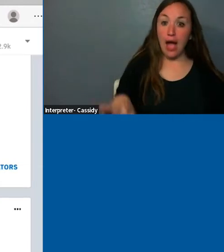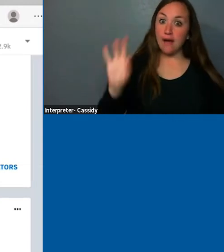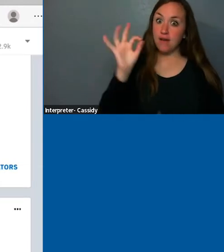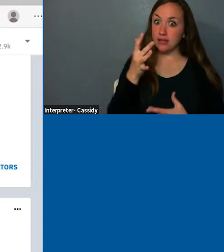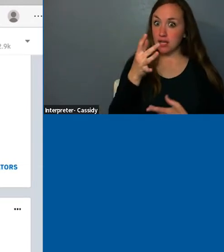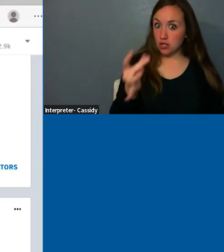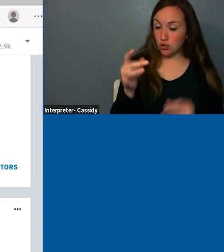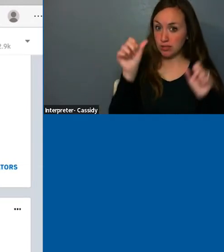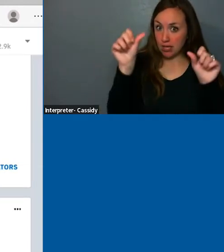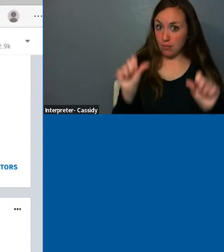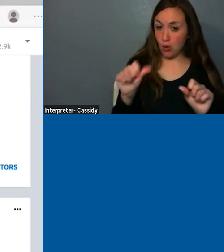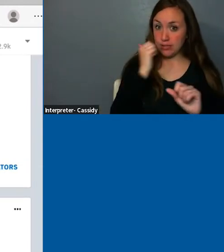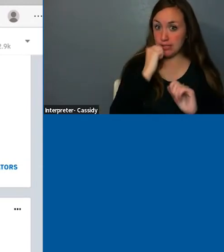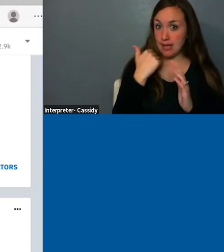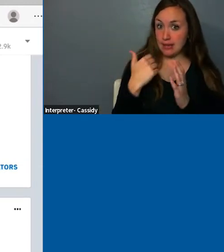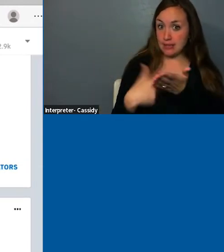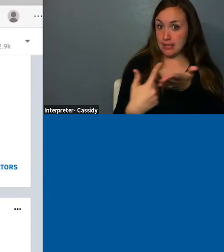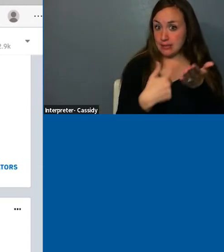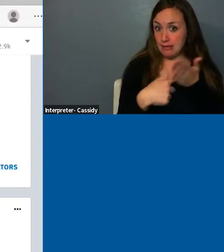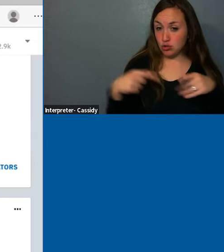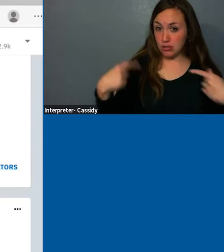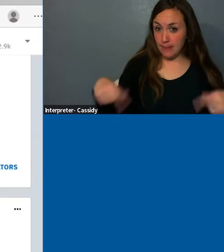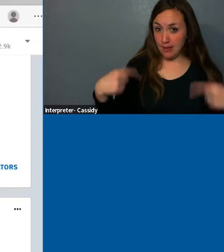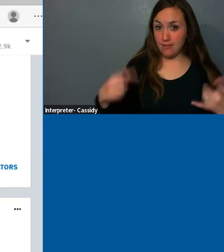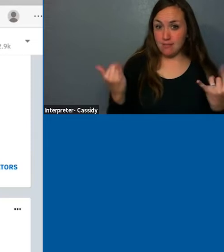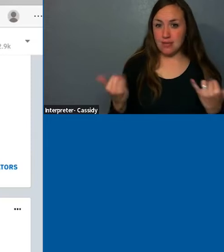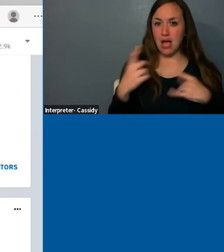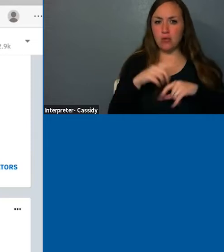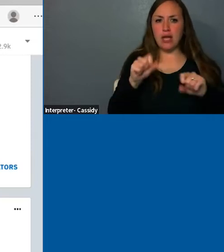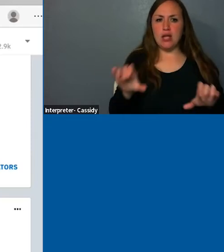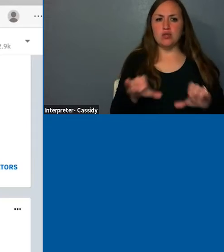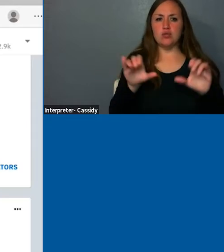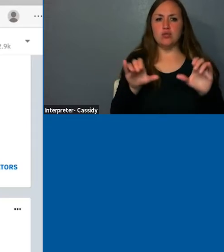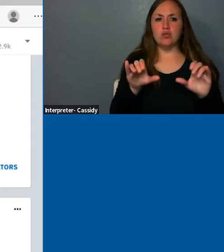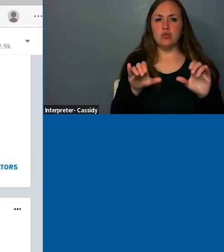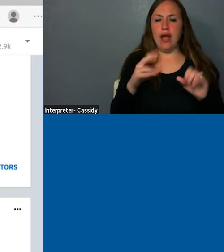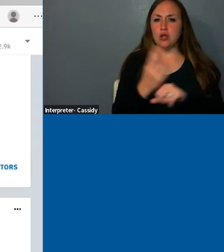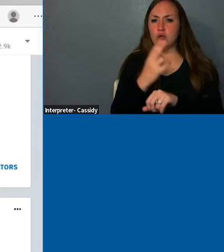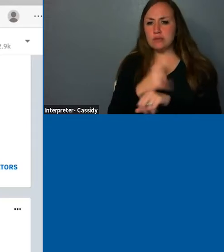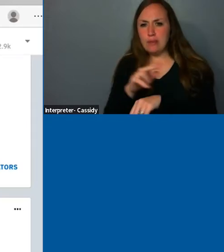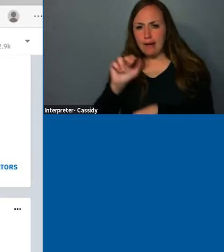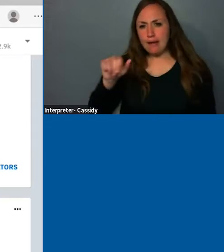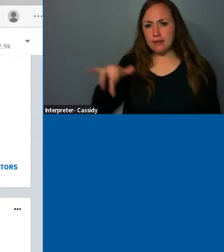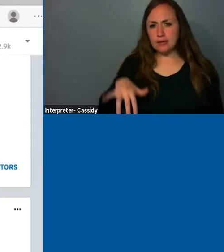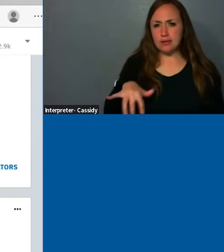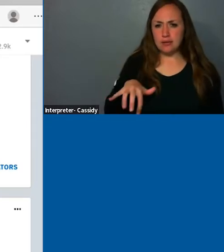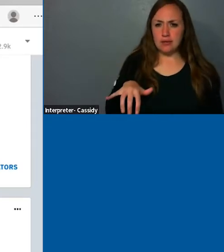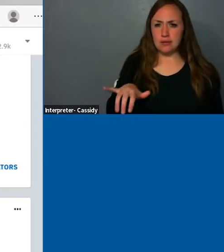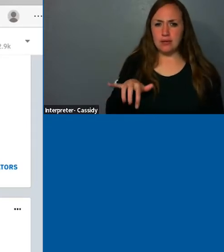daily discussion debate, and so now what I can do, instead of jumping by headings, is use my arrow keys to navigate through all of the different elements.